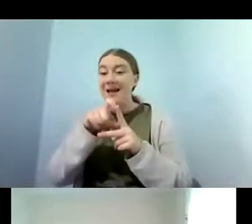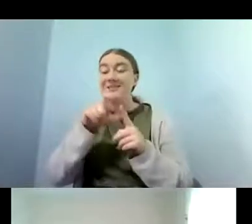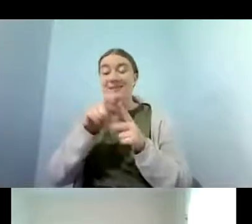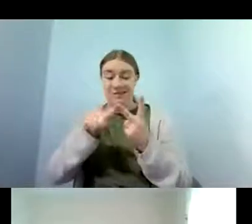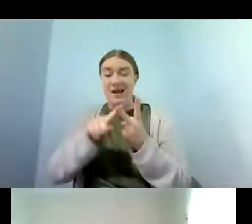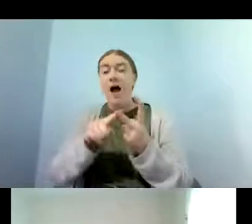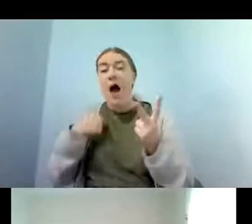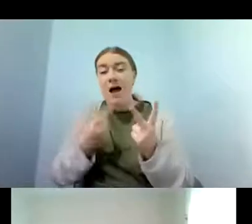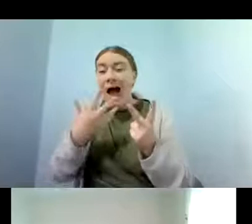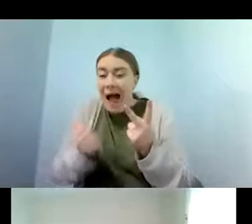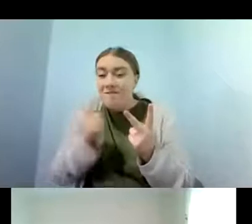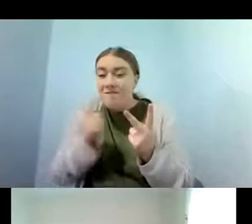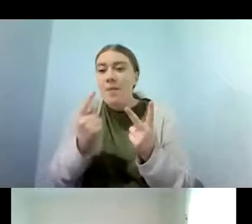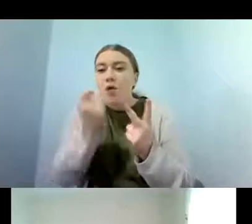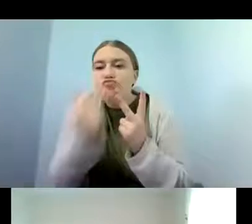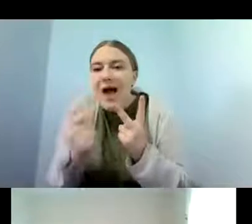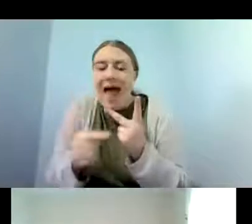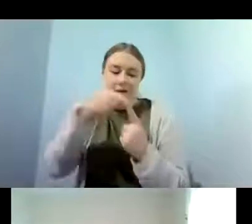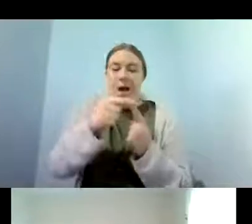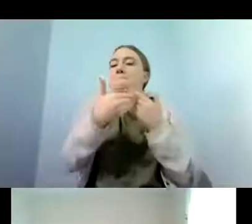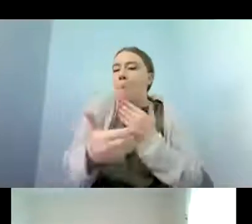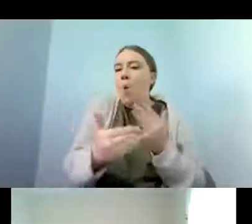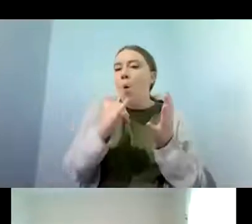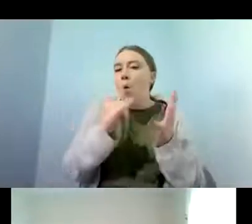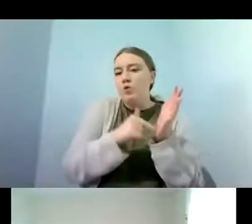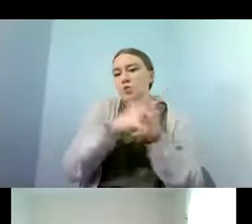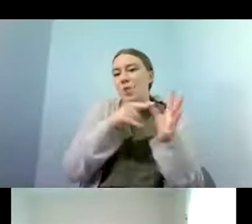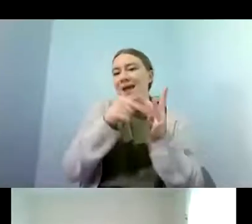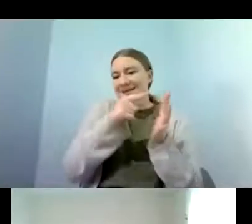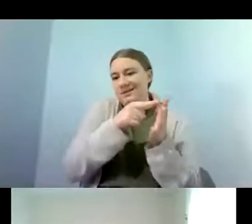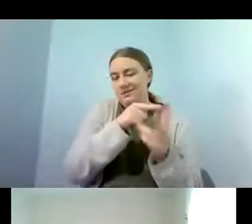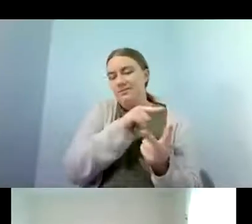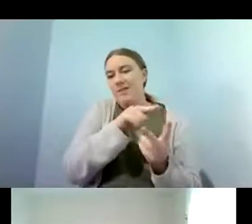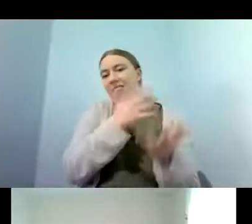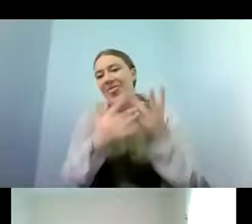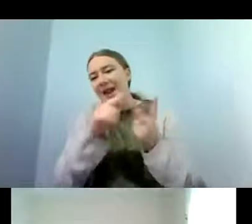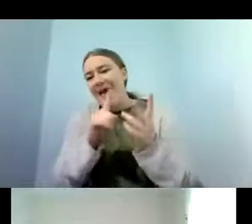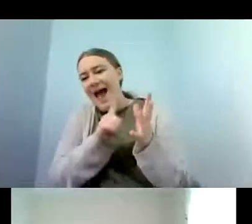the numbers are higher so we we focus on the twaite shad and so these fish they live out at